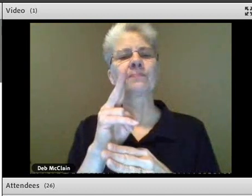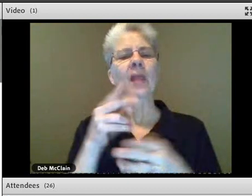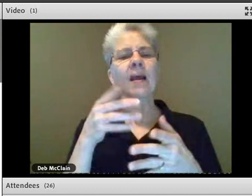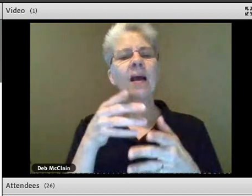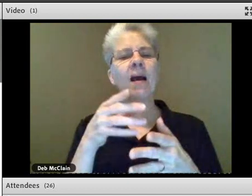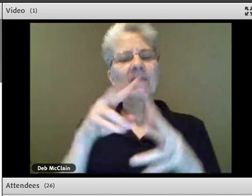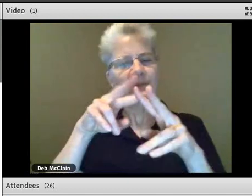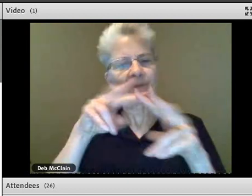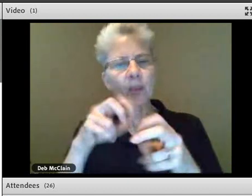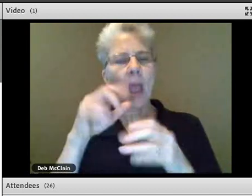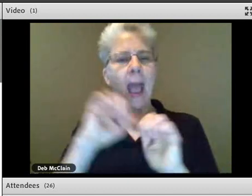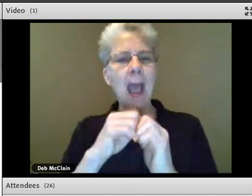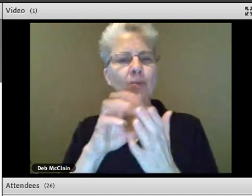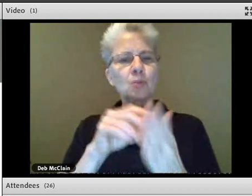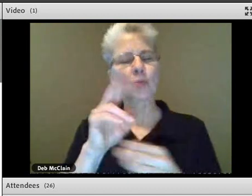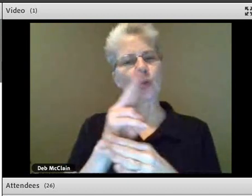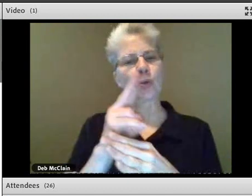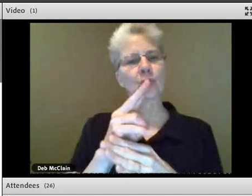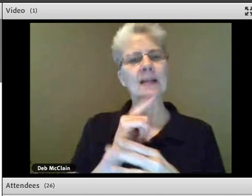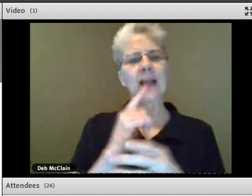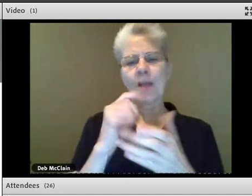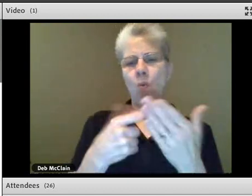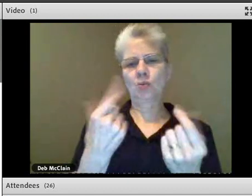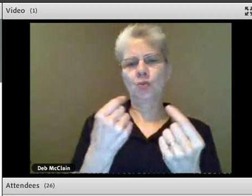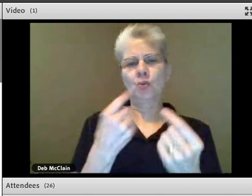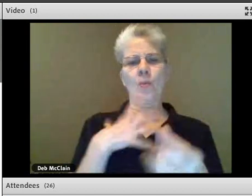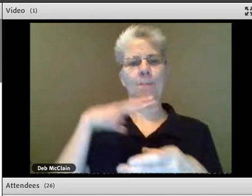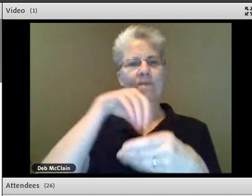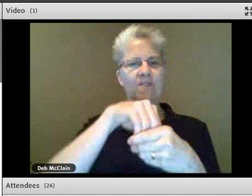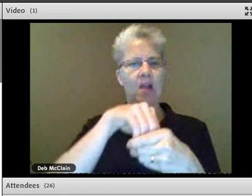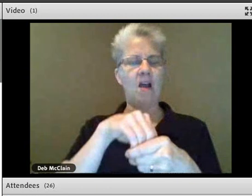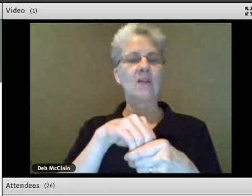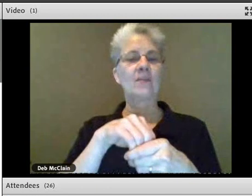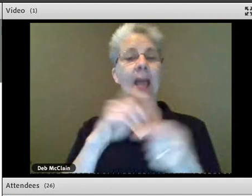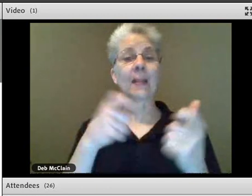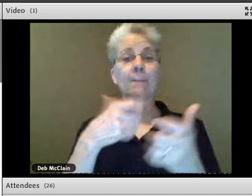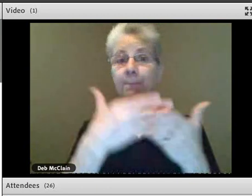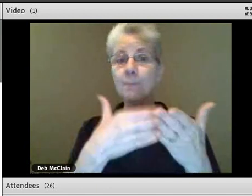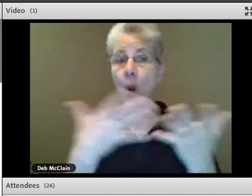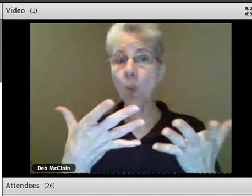and what types of things you need to get more involved in, and then the big piece is our content management,